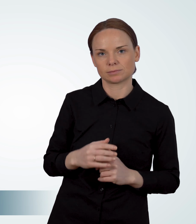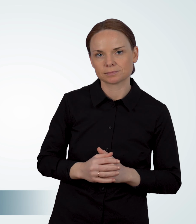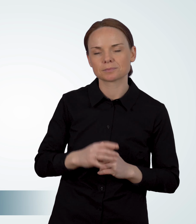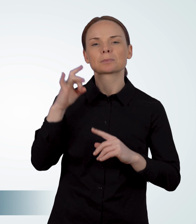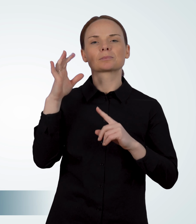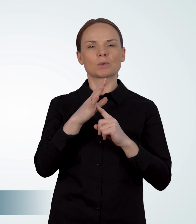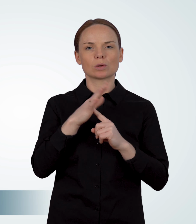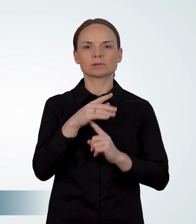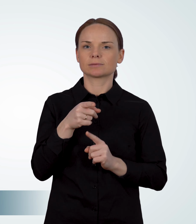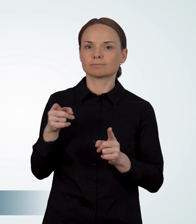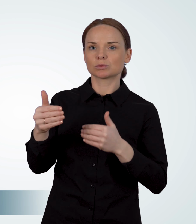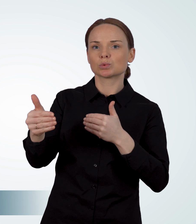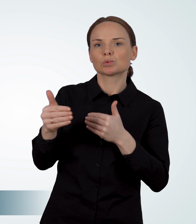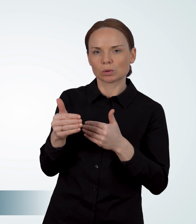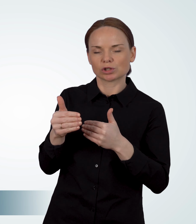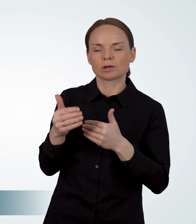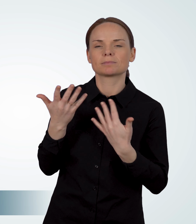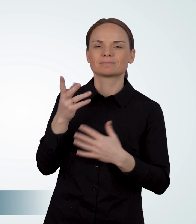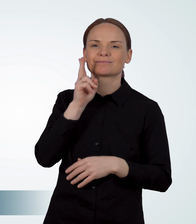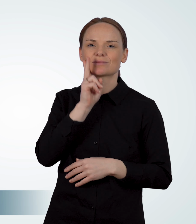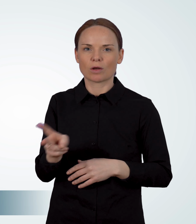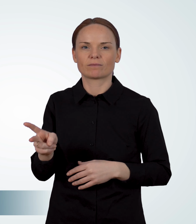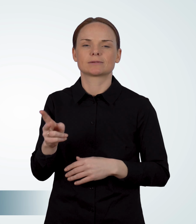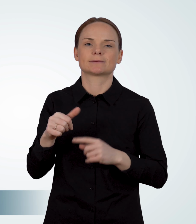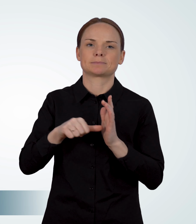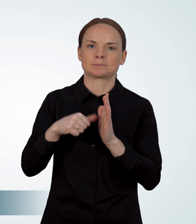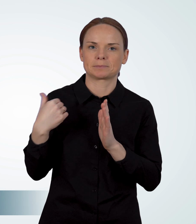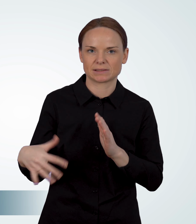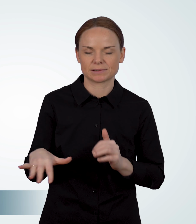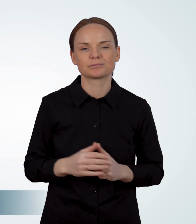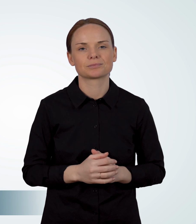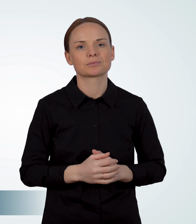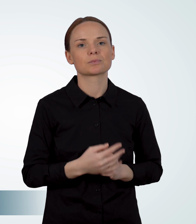While critical, these are often short-term and costly.